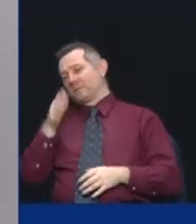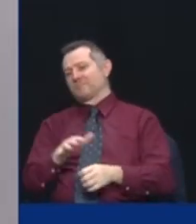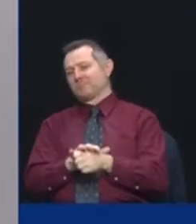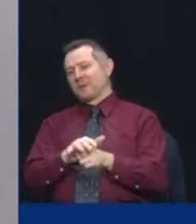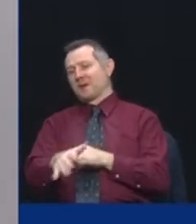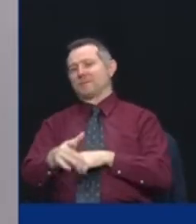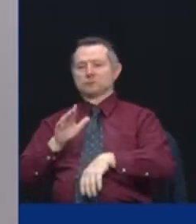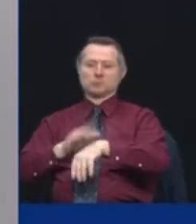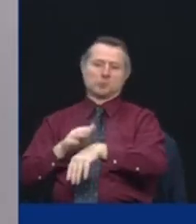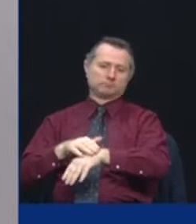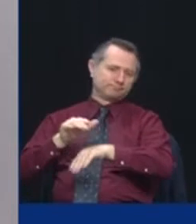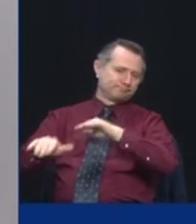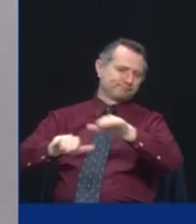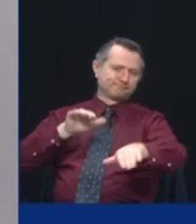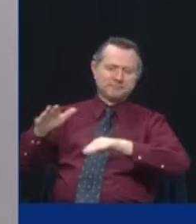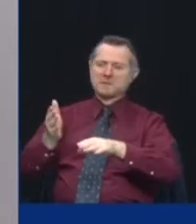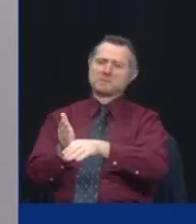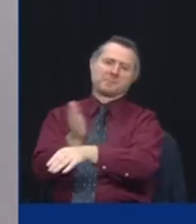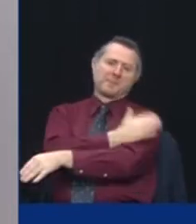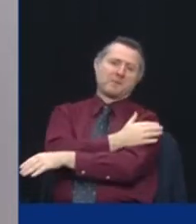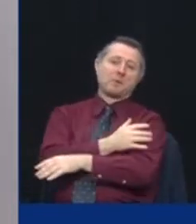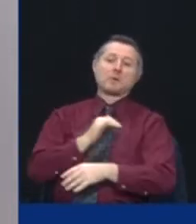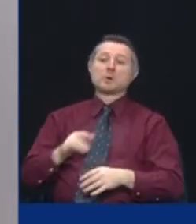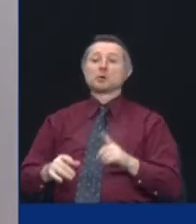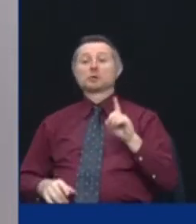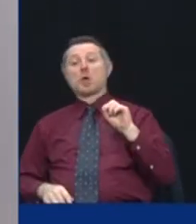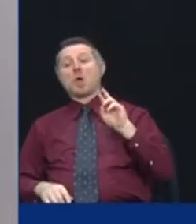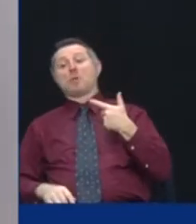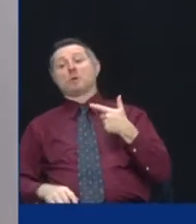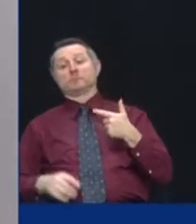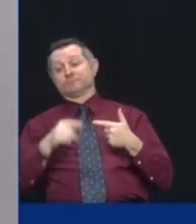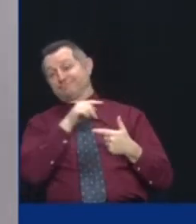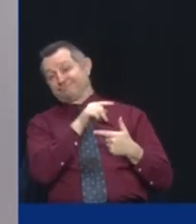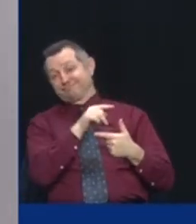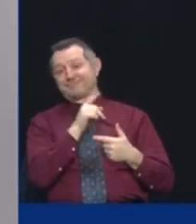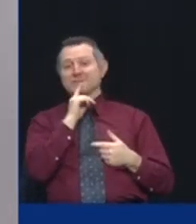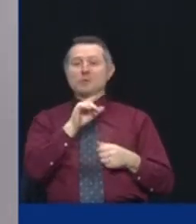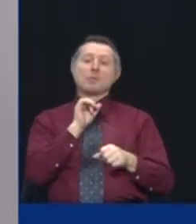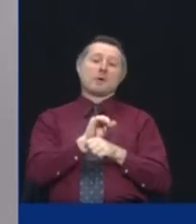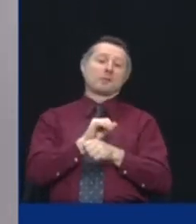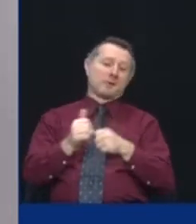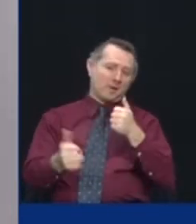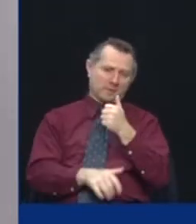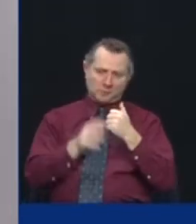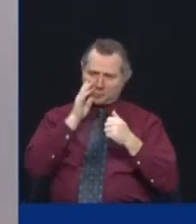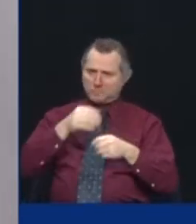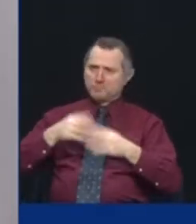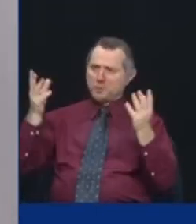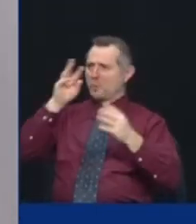ON IT TO MAKE SURE THE STADIUM IS READY BY MAY 19th.